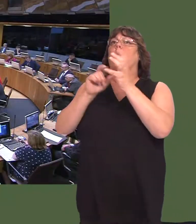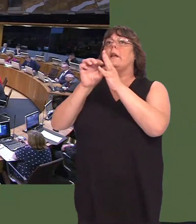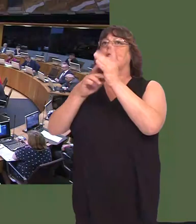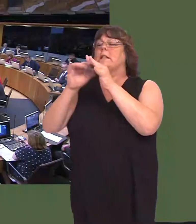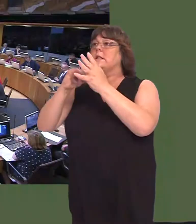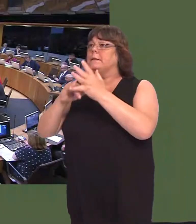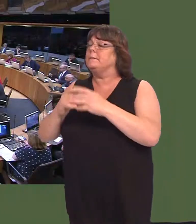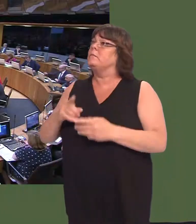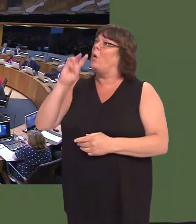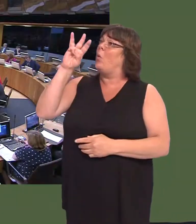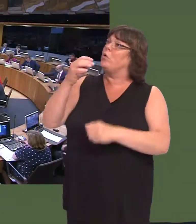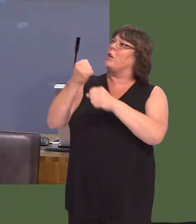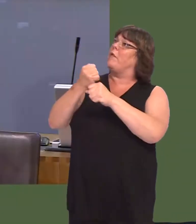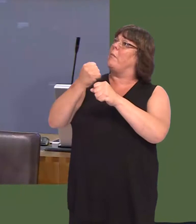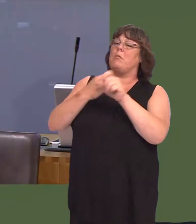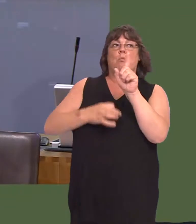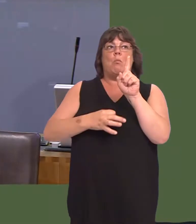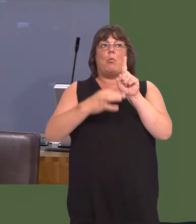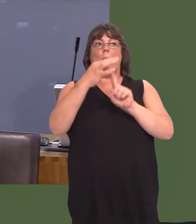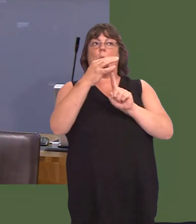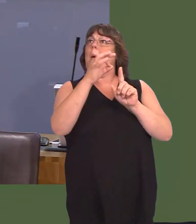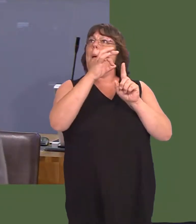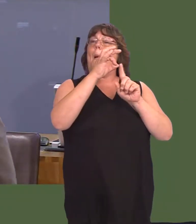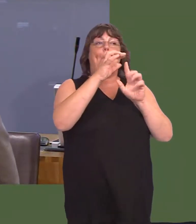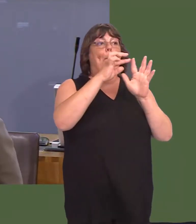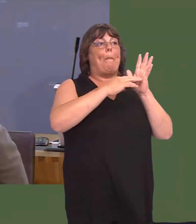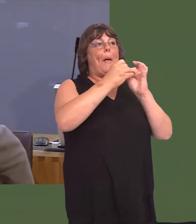Paul Davies: 3. What is the Welsh Government doing to promote Pembrokeshire as a tourist destination?